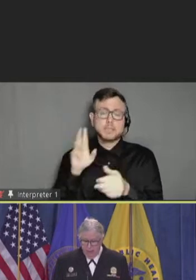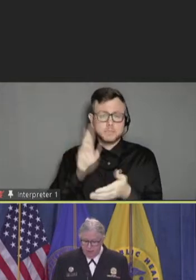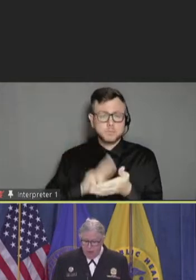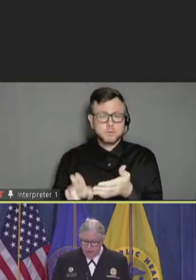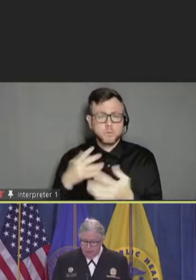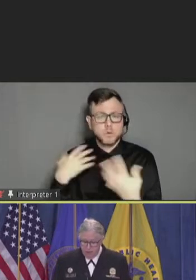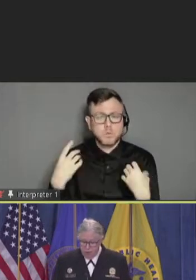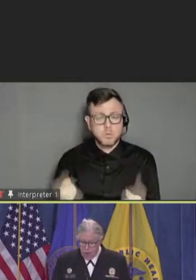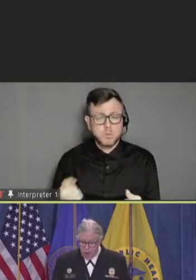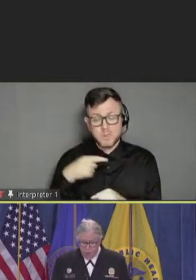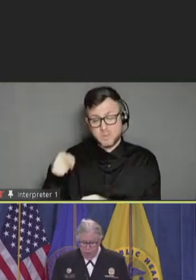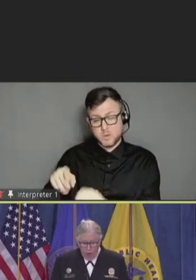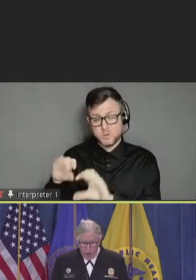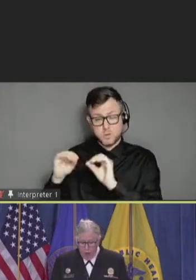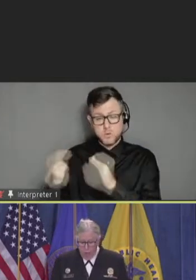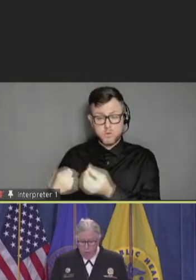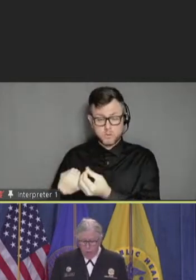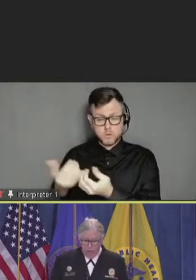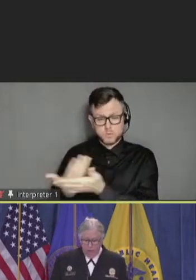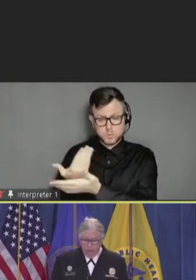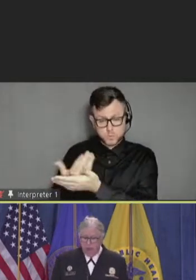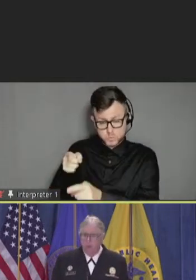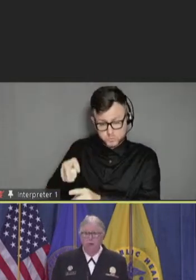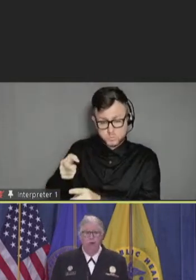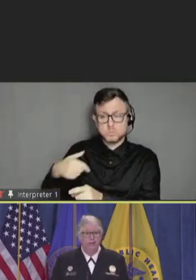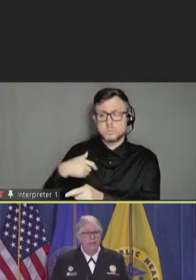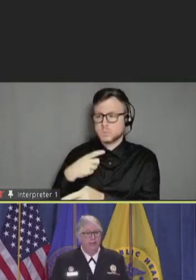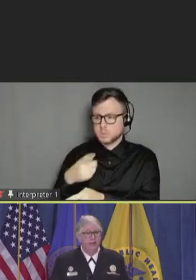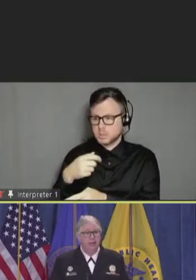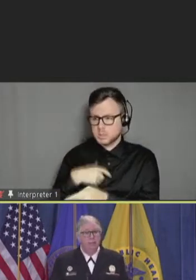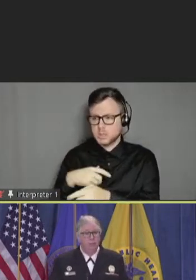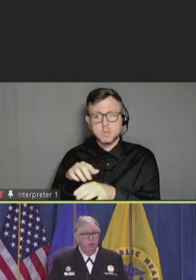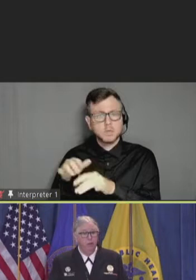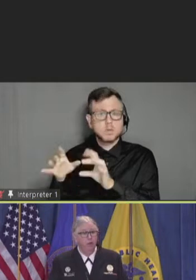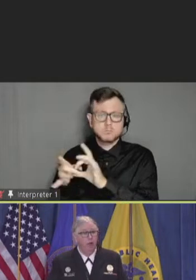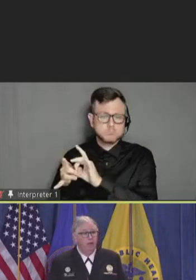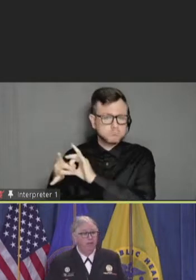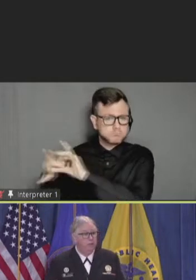This office is charged with ongoing coordination across HHS, but really across the federal